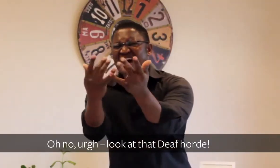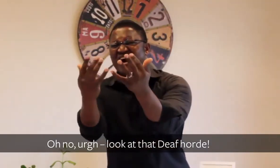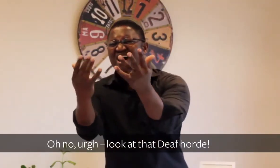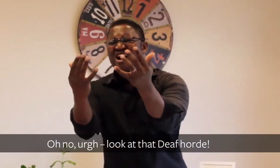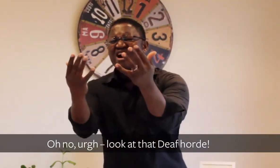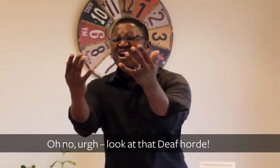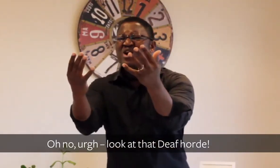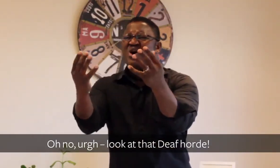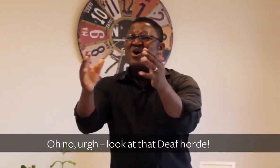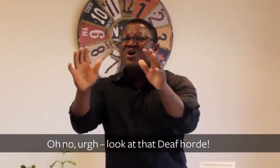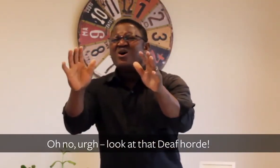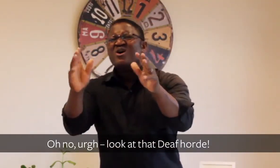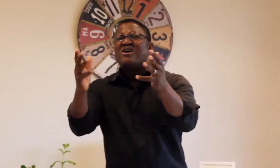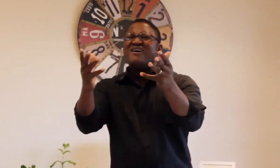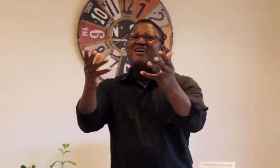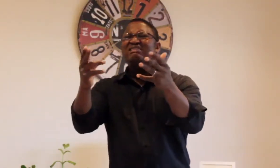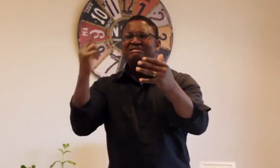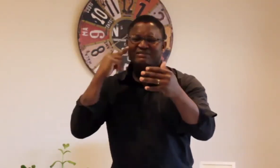that Deaf horde